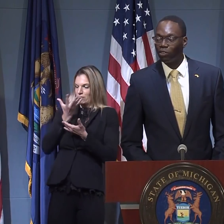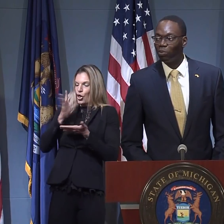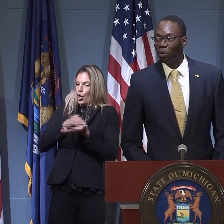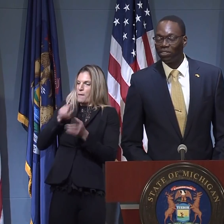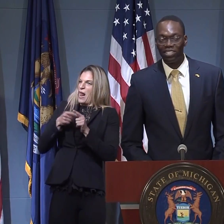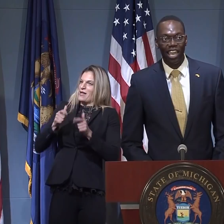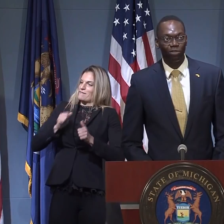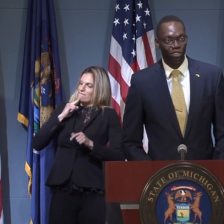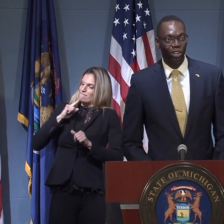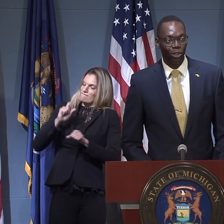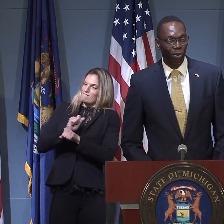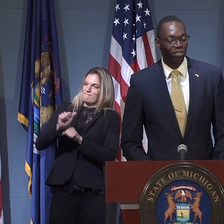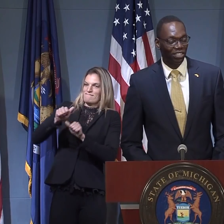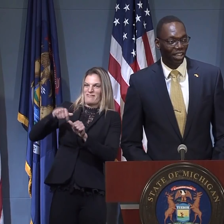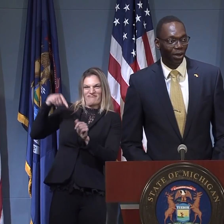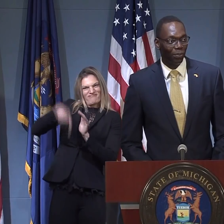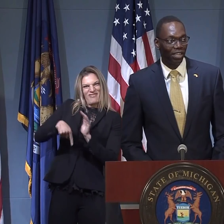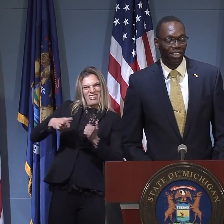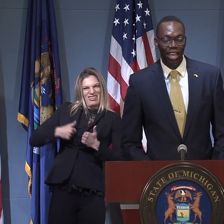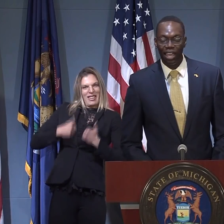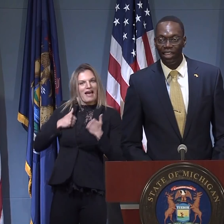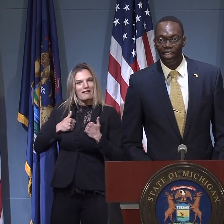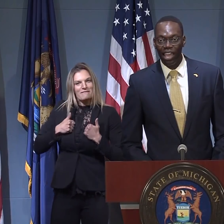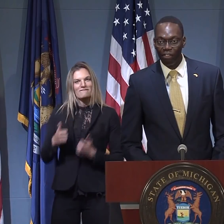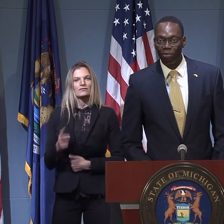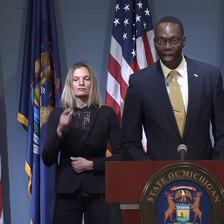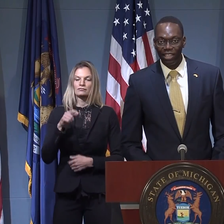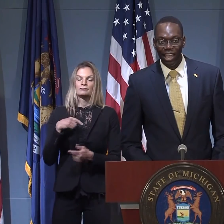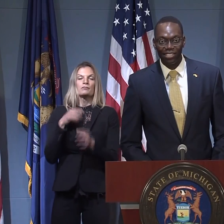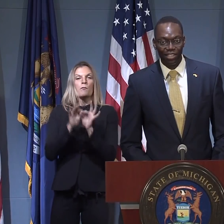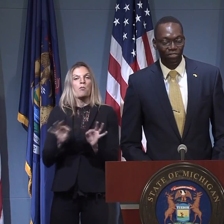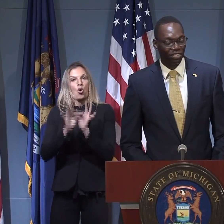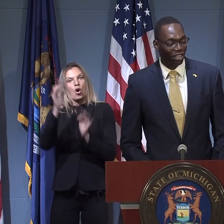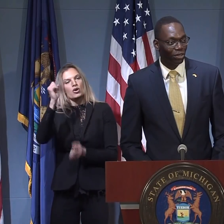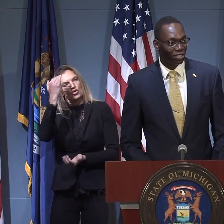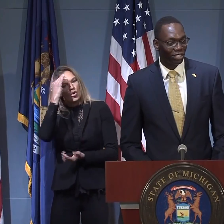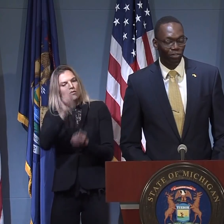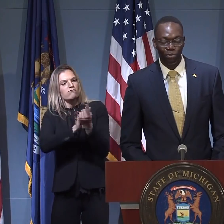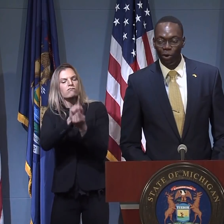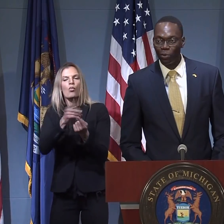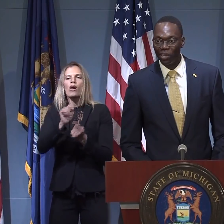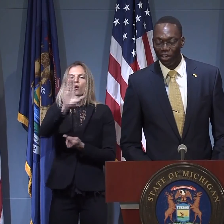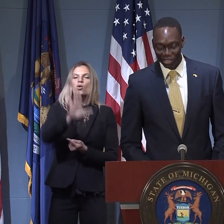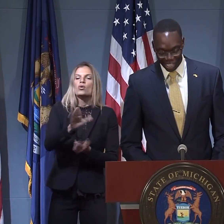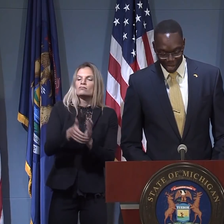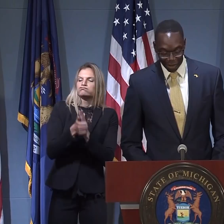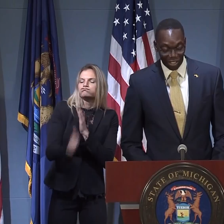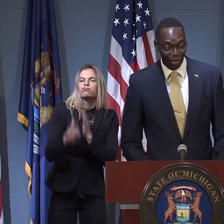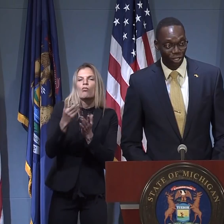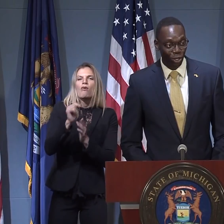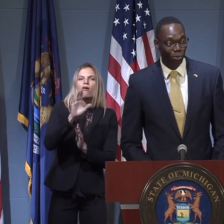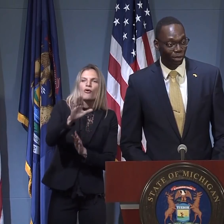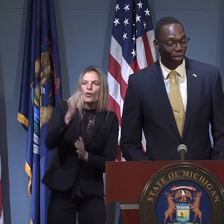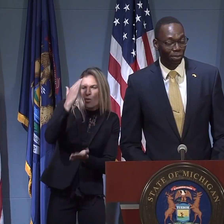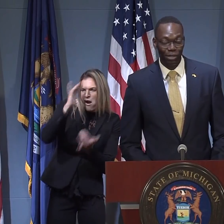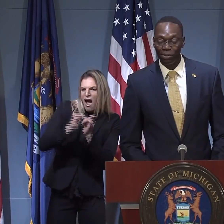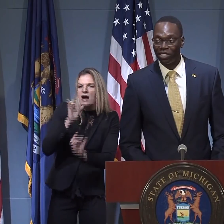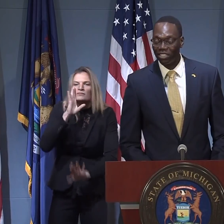OUT. HES WITH TAUGHT ME LEADERSHIP, HE TAUGHT ME LIFE LESSON, ONE OF THE MOST IMPORTANT SAYINGS TO KNOW THE PERSON MEL, MEANING